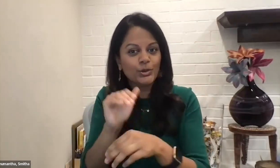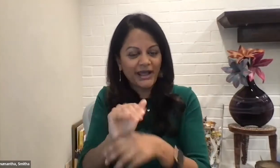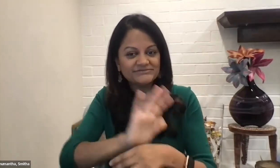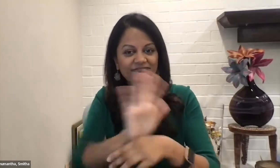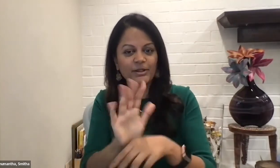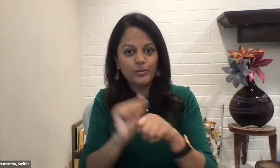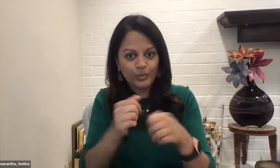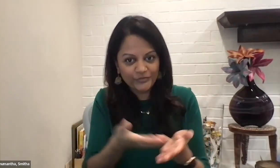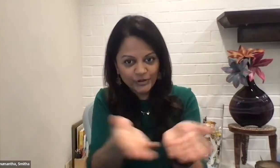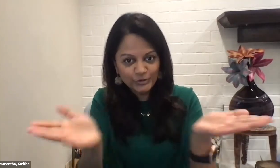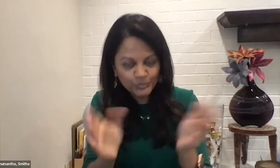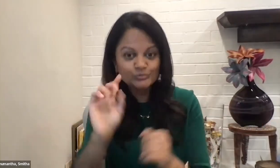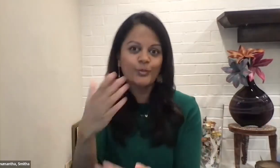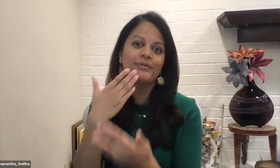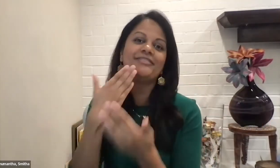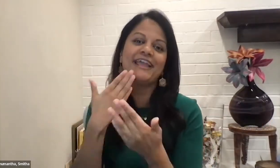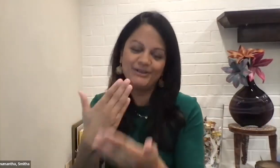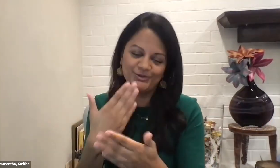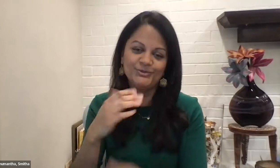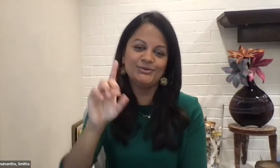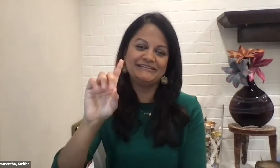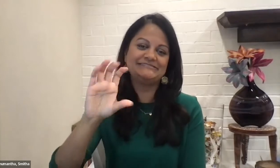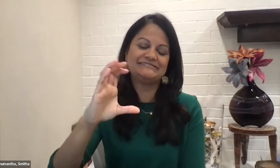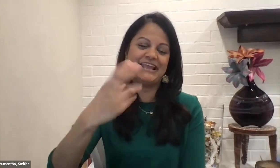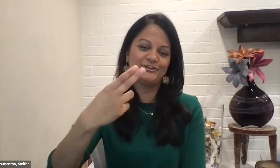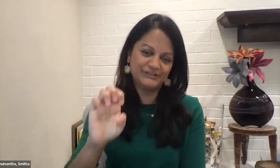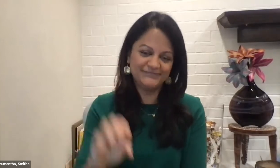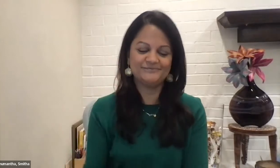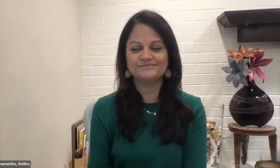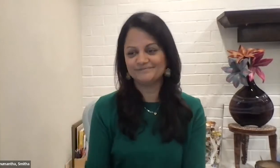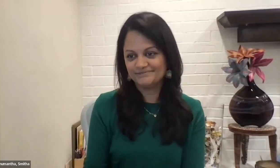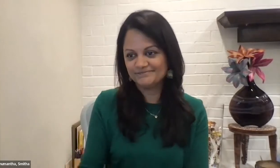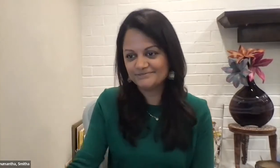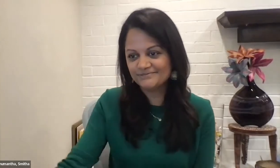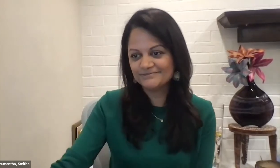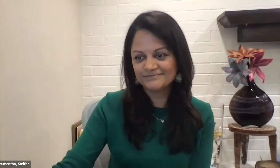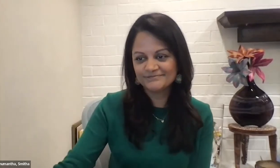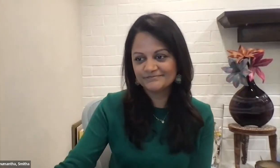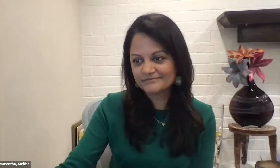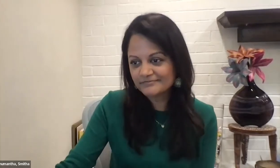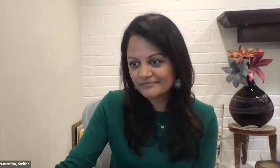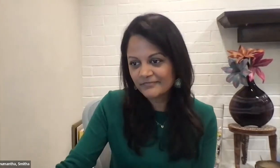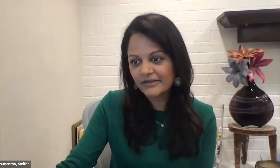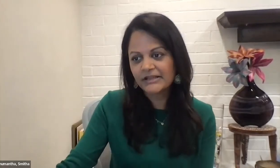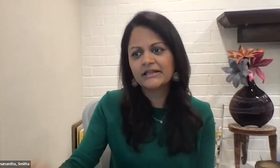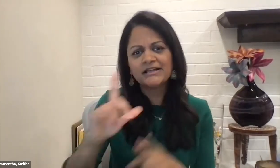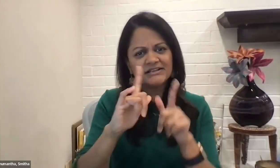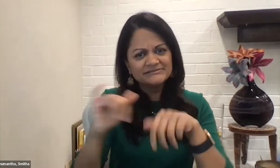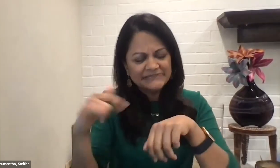and I would also like to thank NTID for sharing Gallaudet University's CDHE dementia caregiver health film.